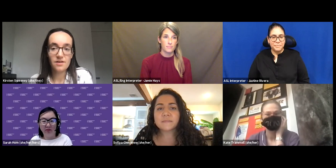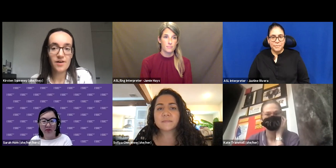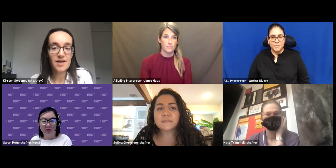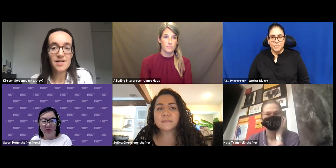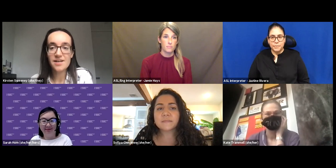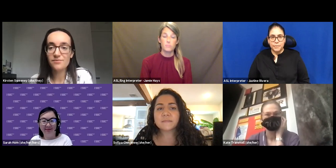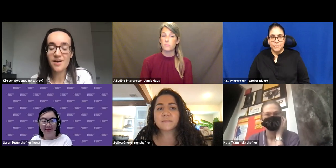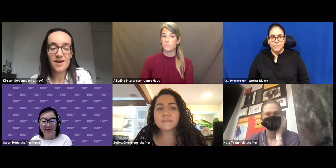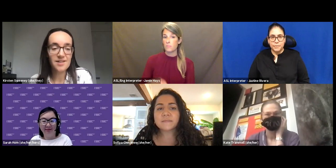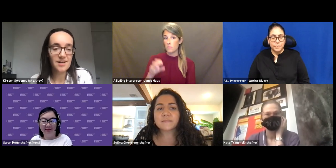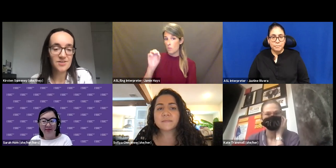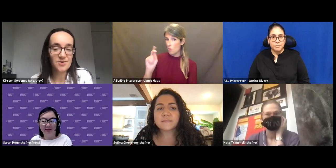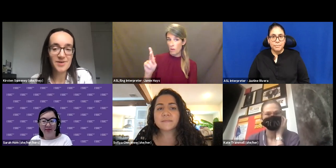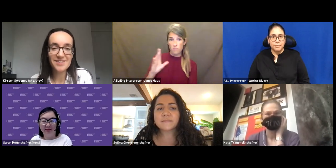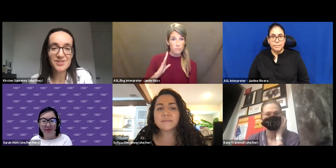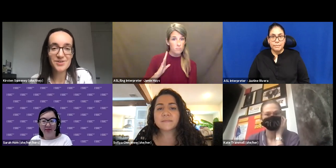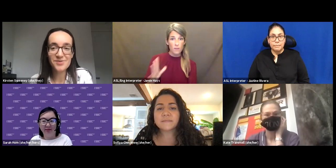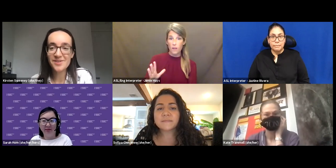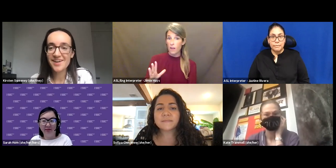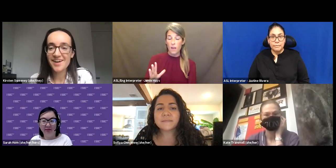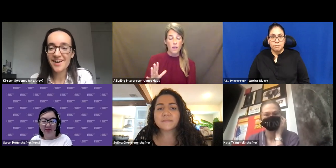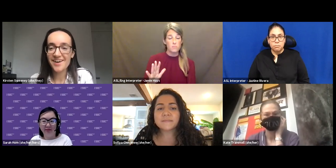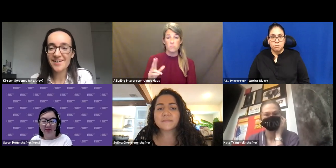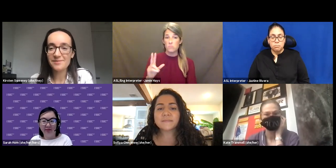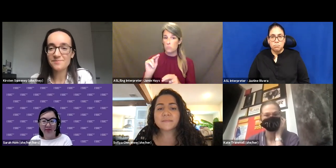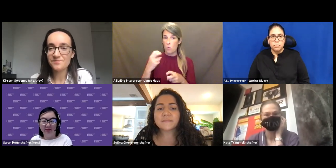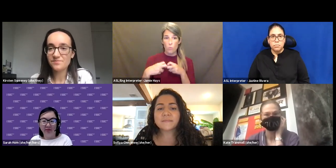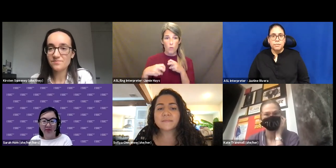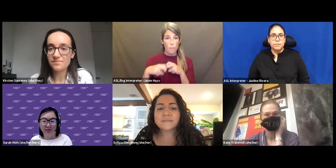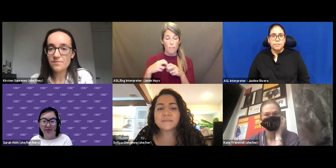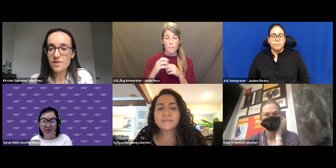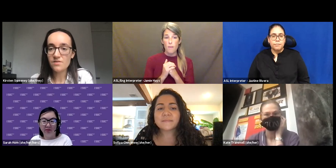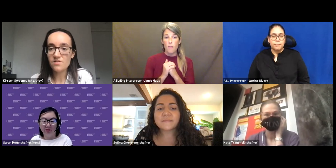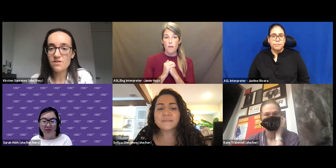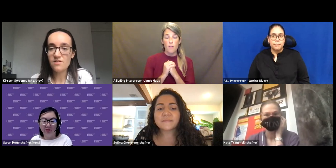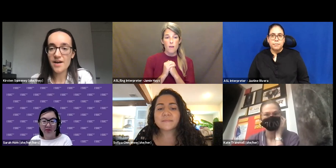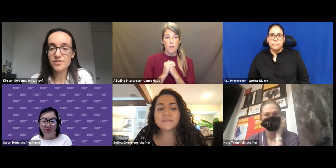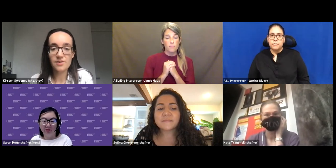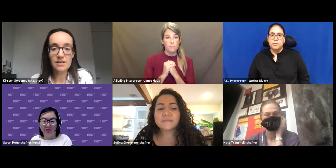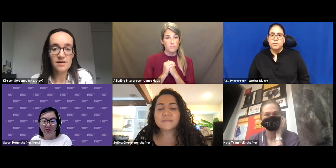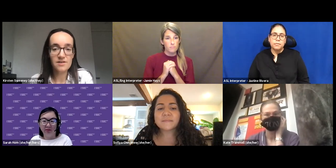All right, and if not, that is okay too. So I do want to thank